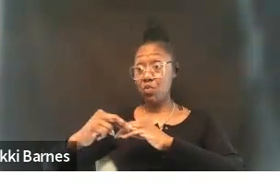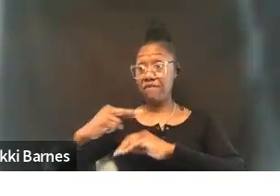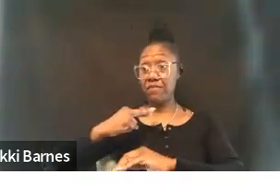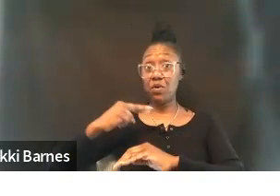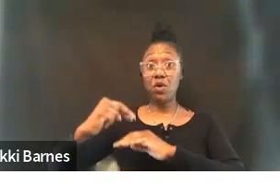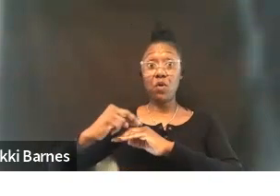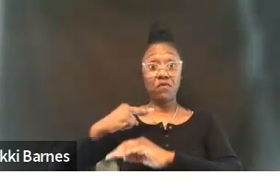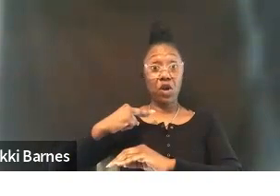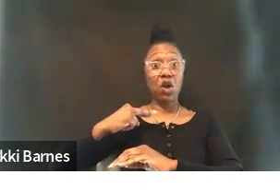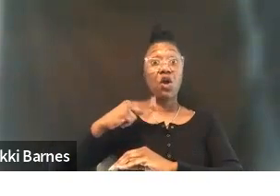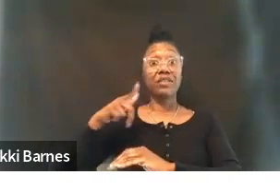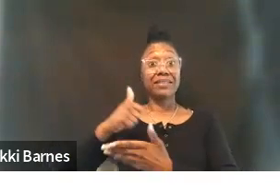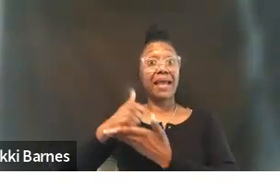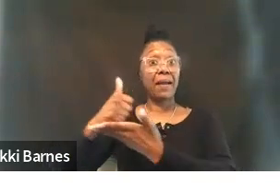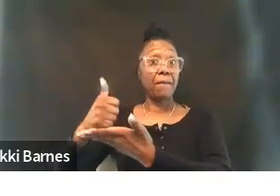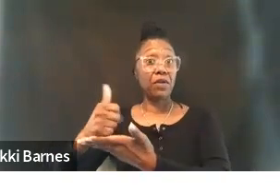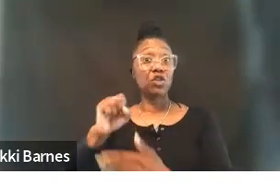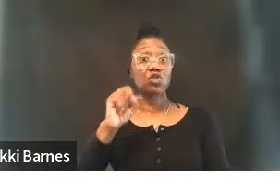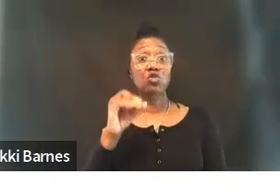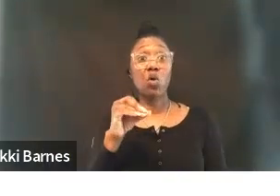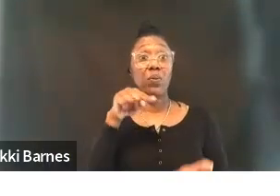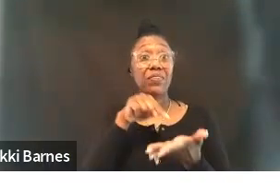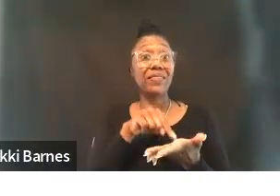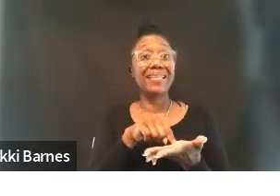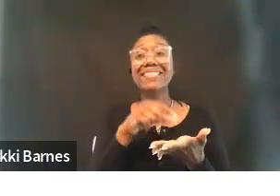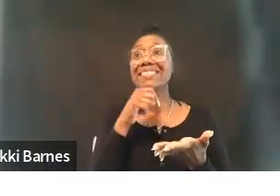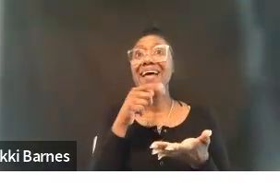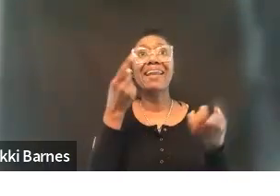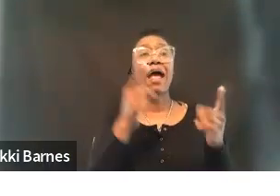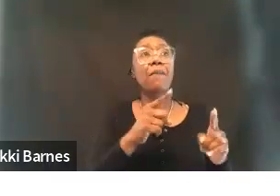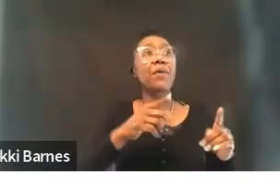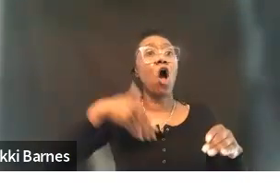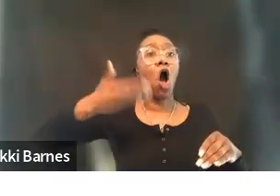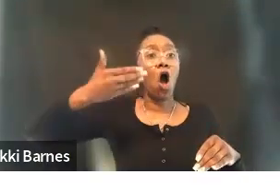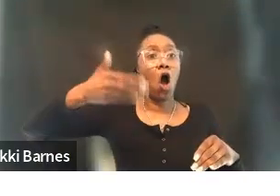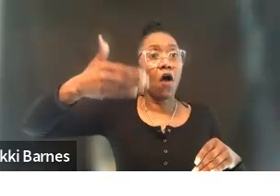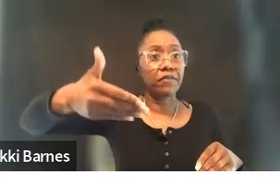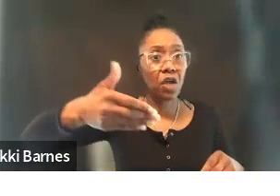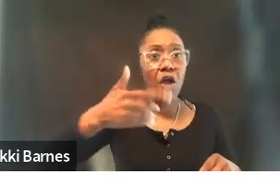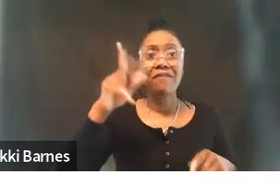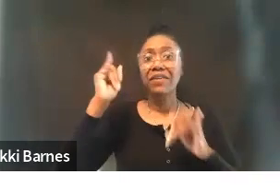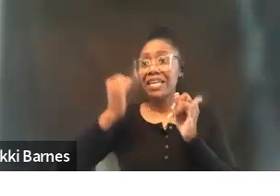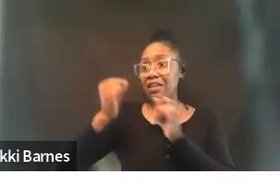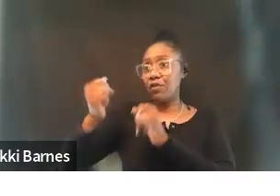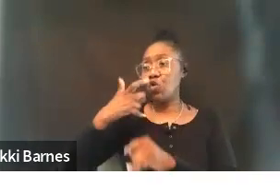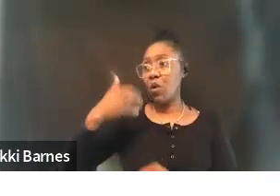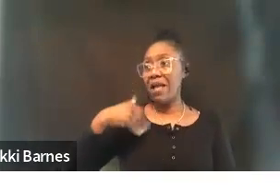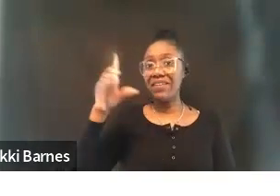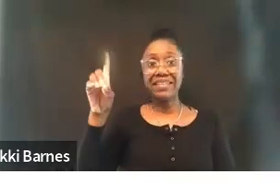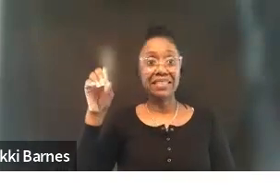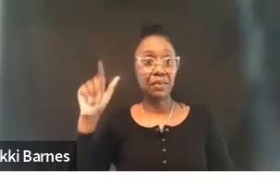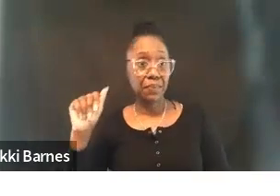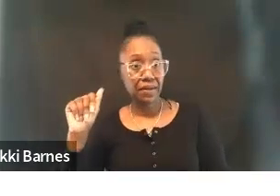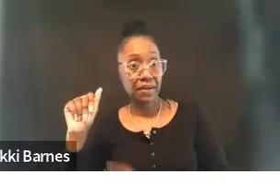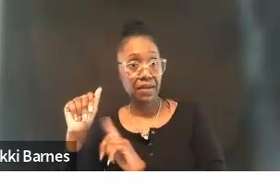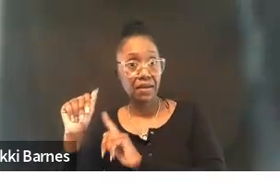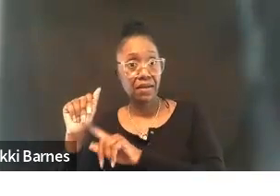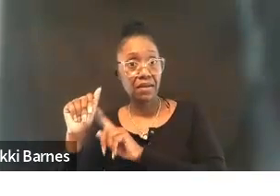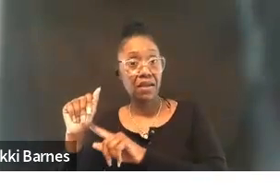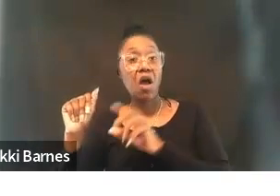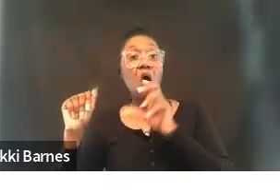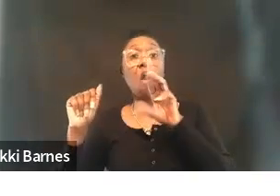So this is not something that is happening frequently for individuals who have a disability condition and they don't also have co-occurring behavioral health needs.